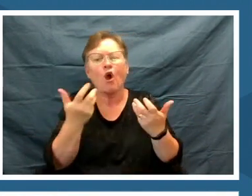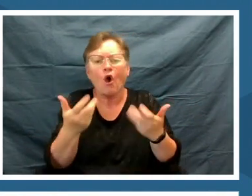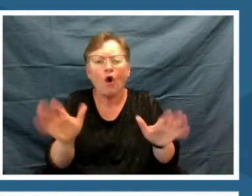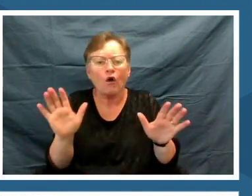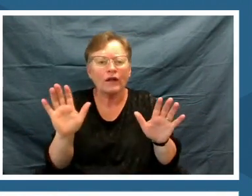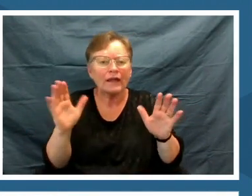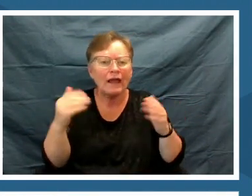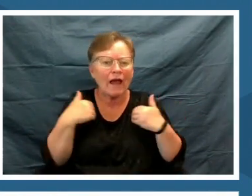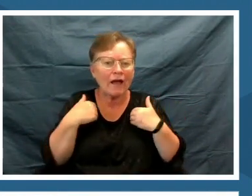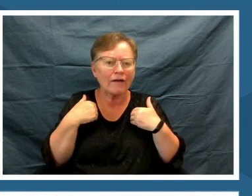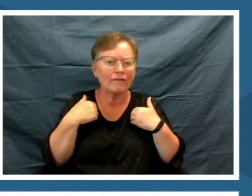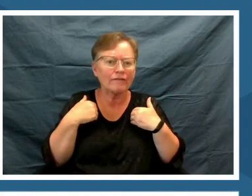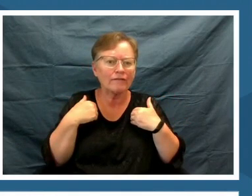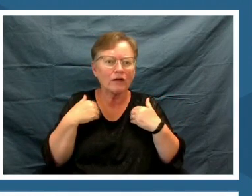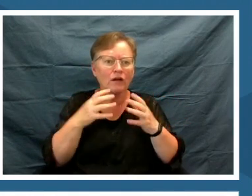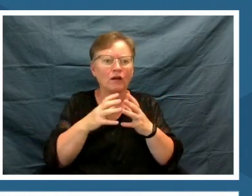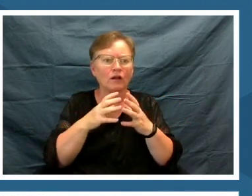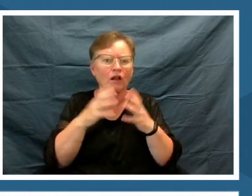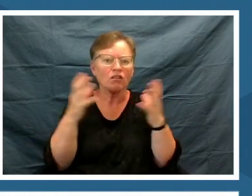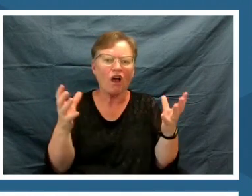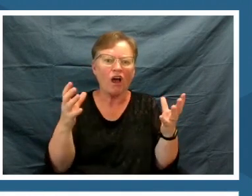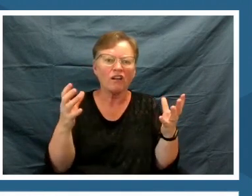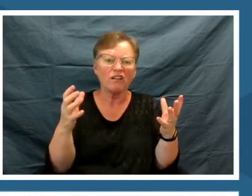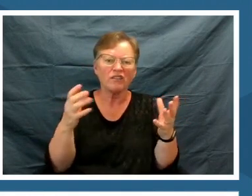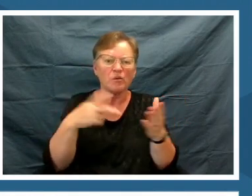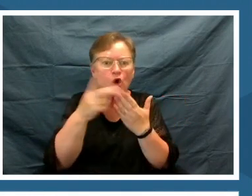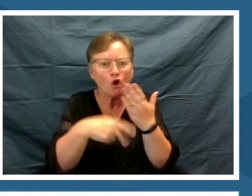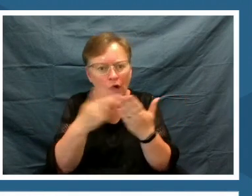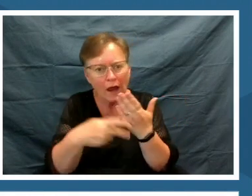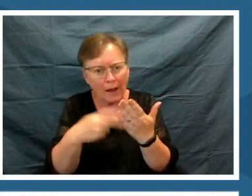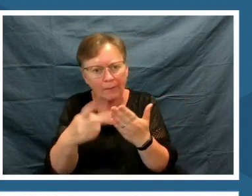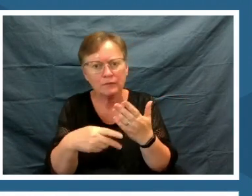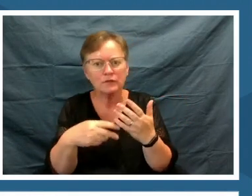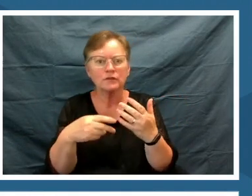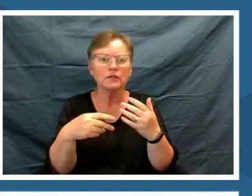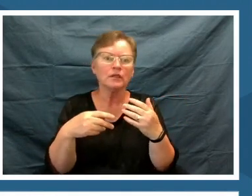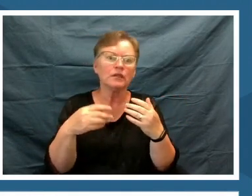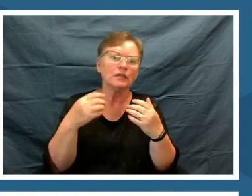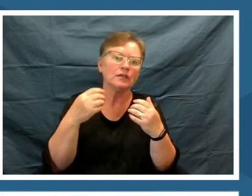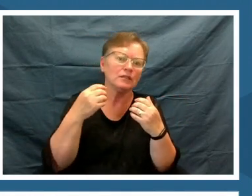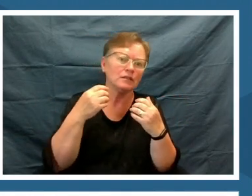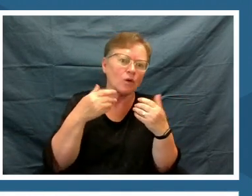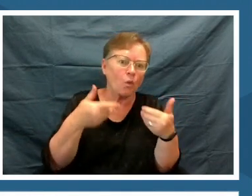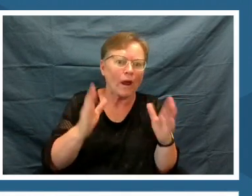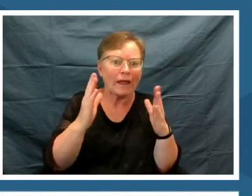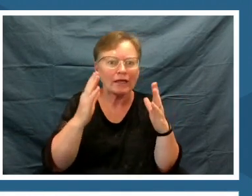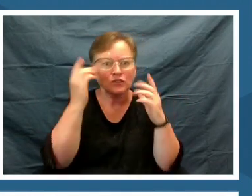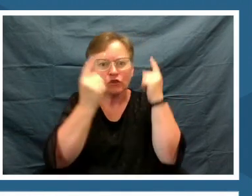movements and programs and ways of thinking about stem education